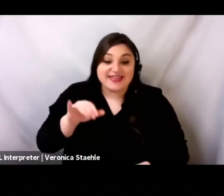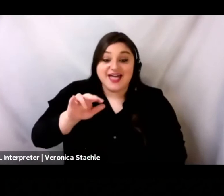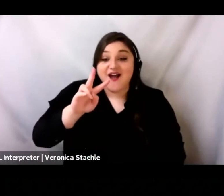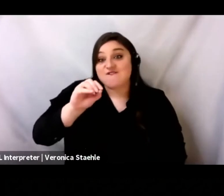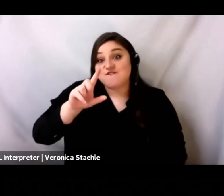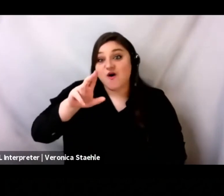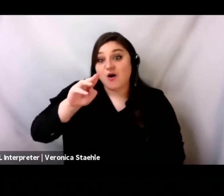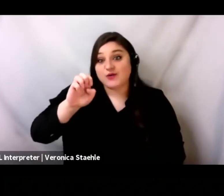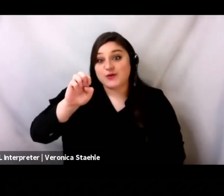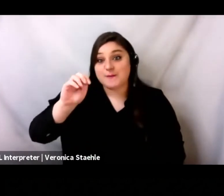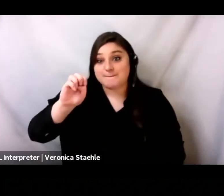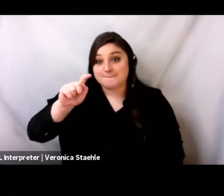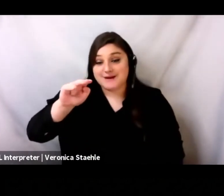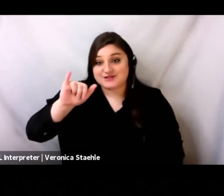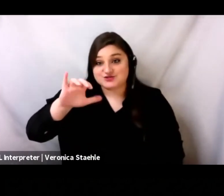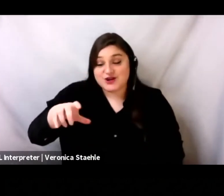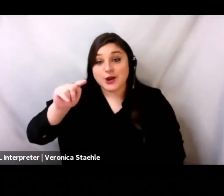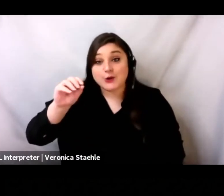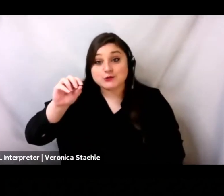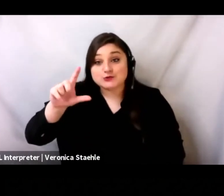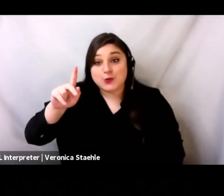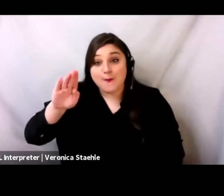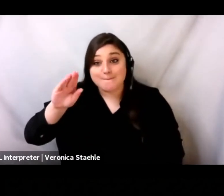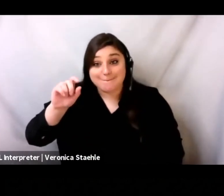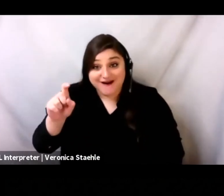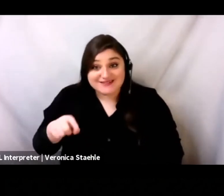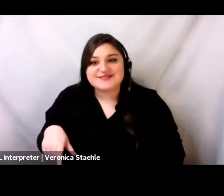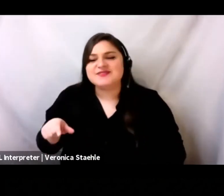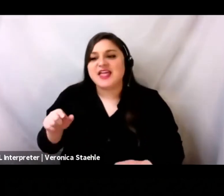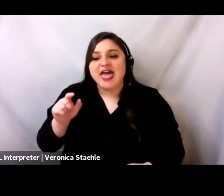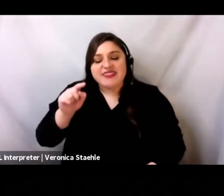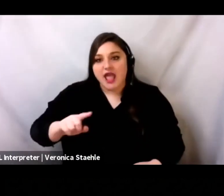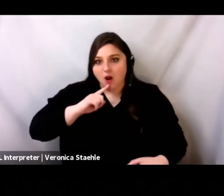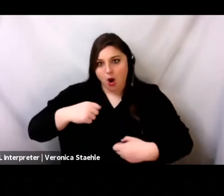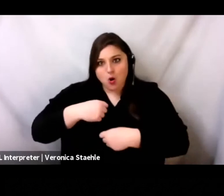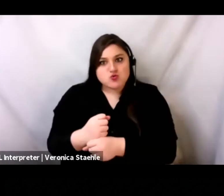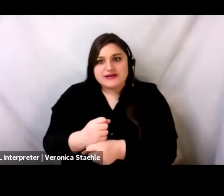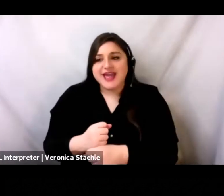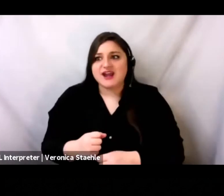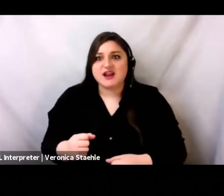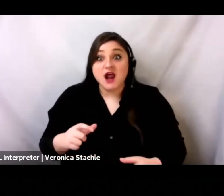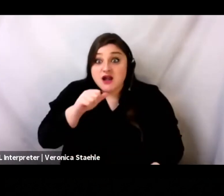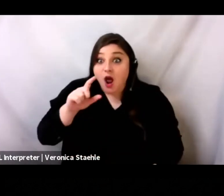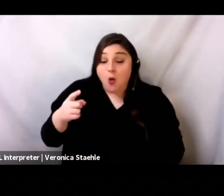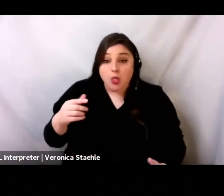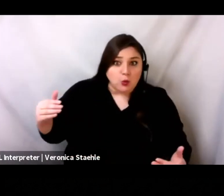and they're really not only creating this groundbreaking space, but also centering equity